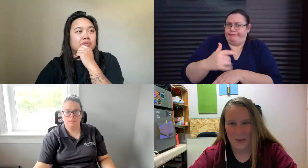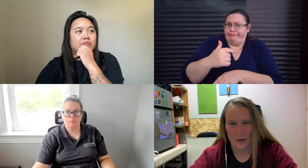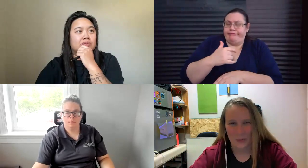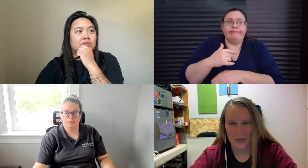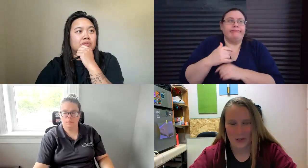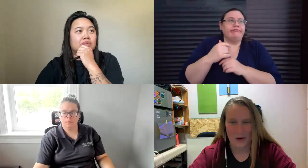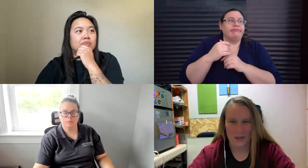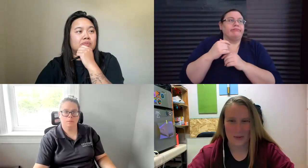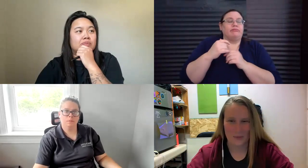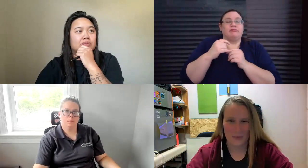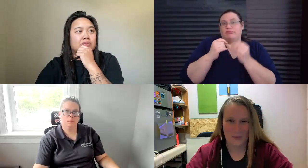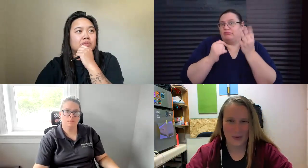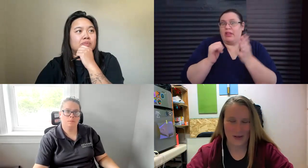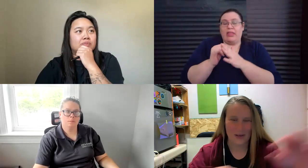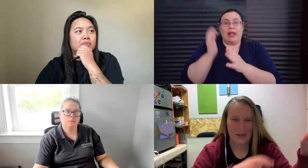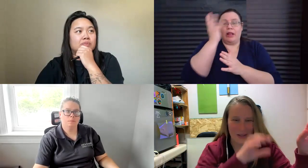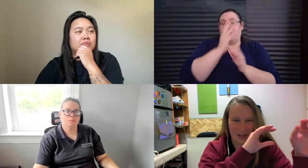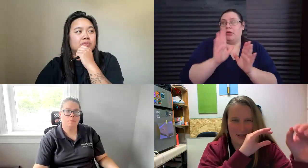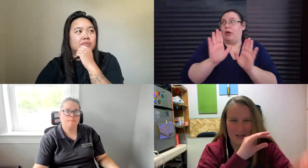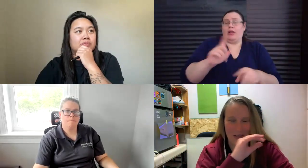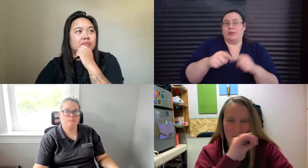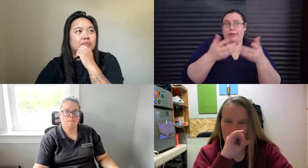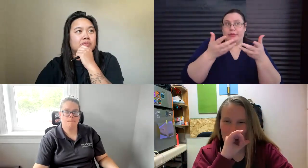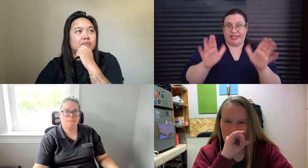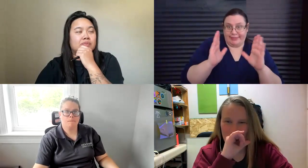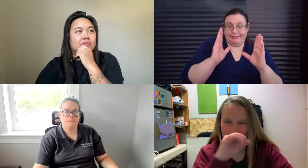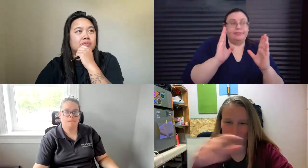That came out really awesome.